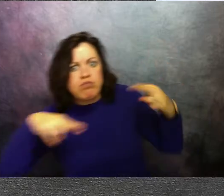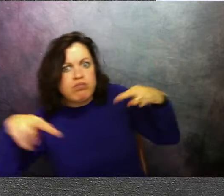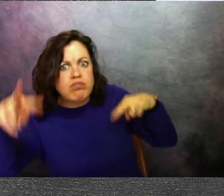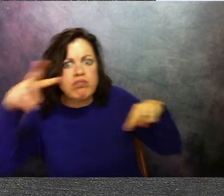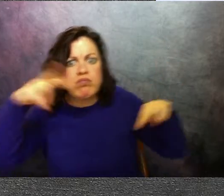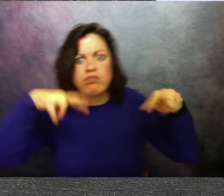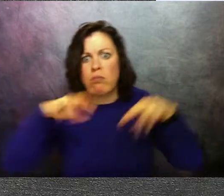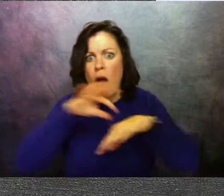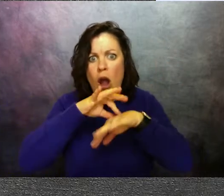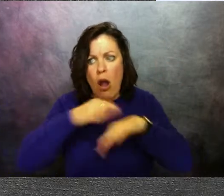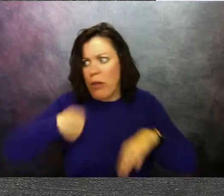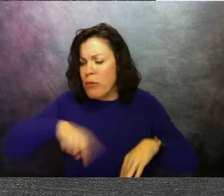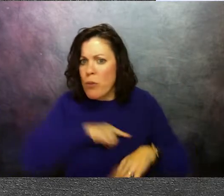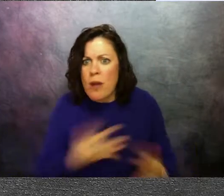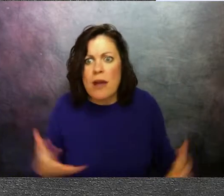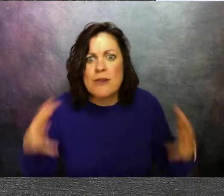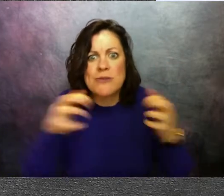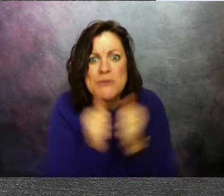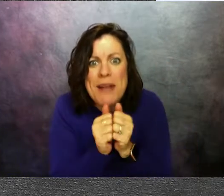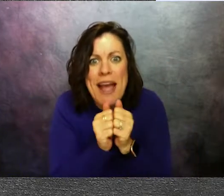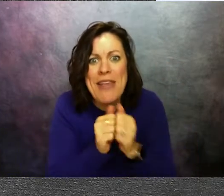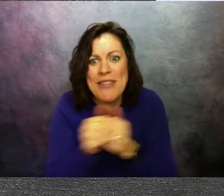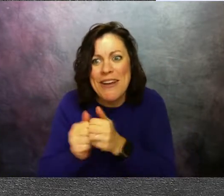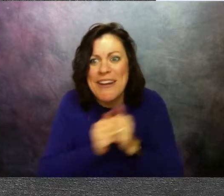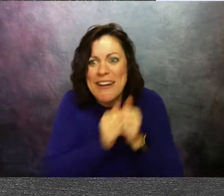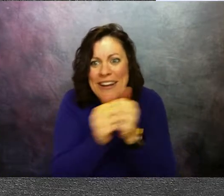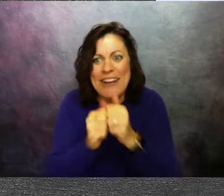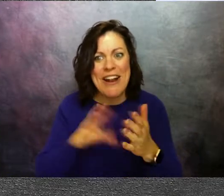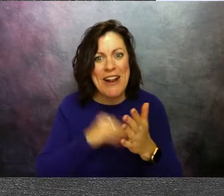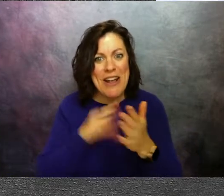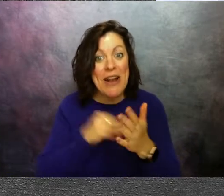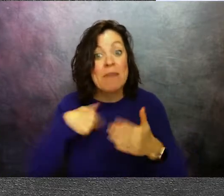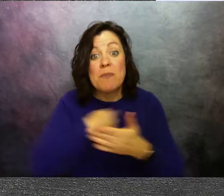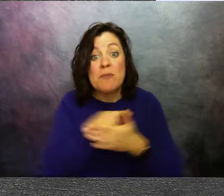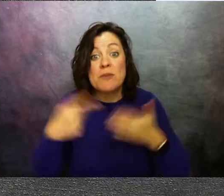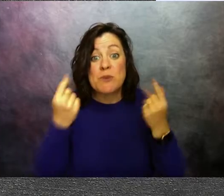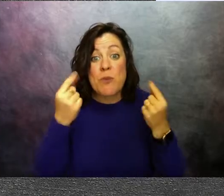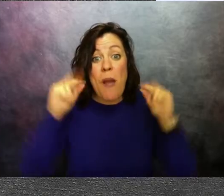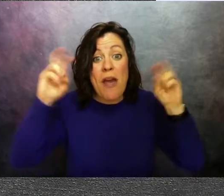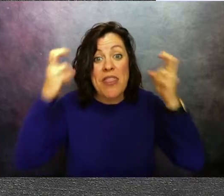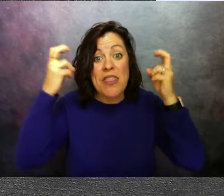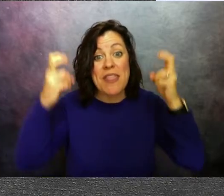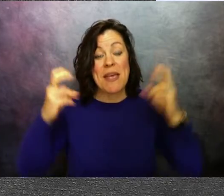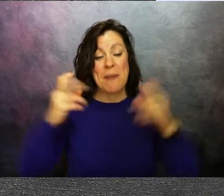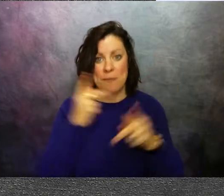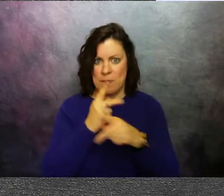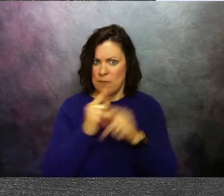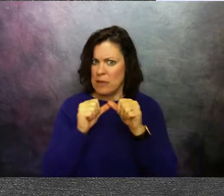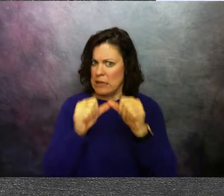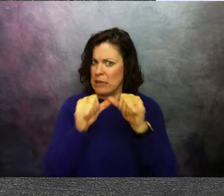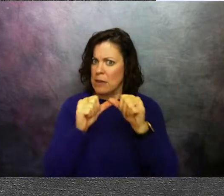This week, our theme is keep the ball rolling, and we're going to do a social studies lesson.